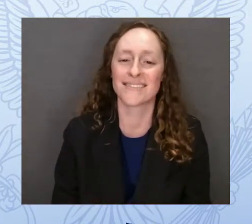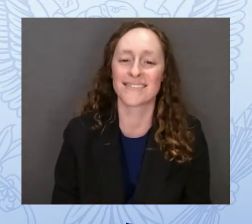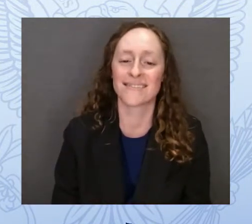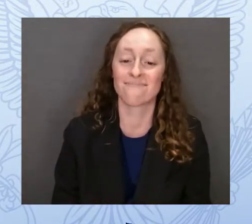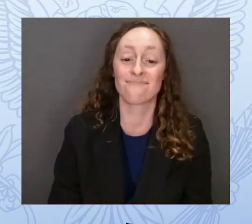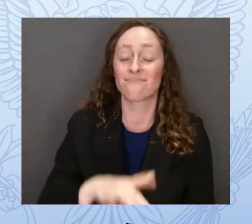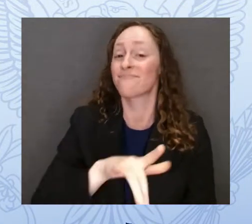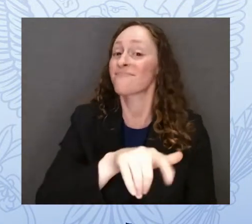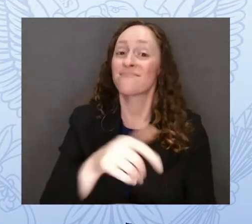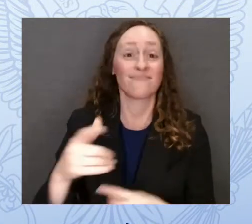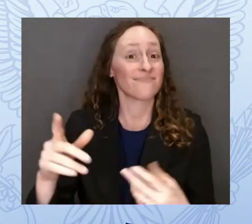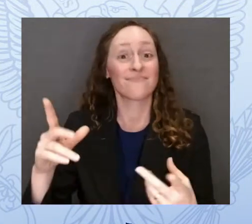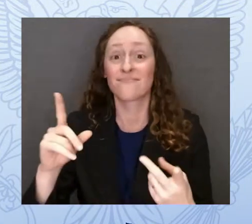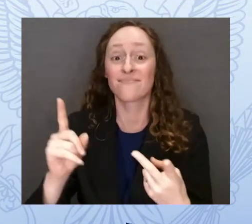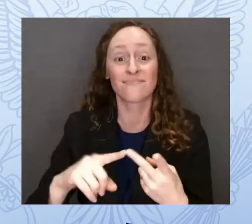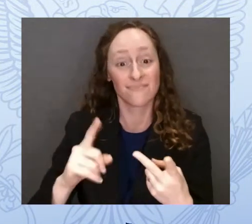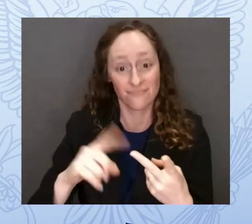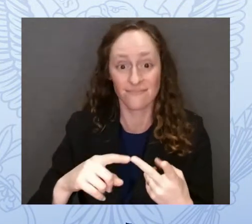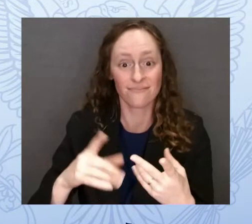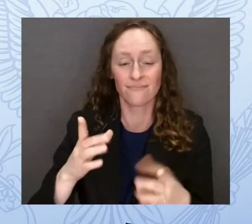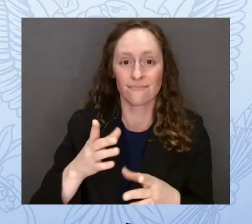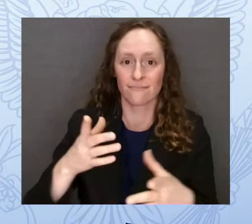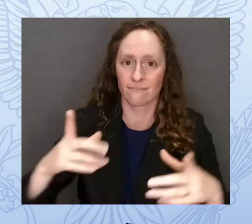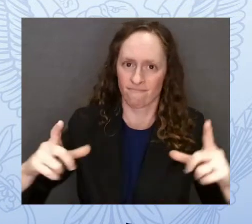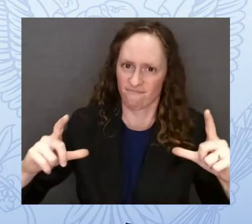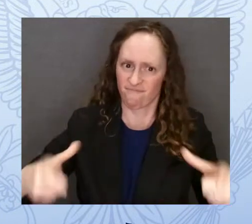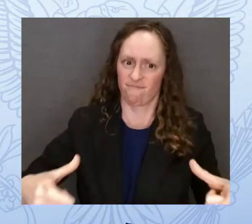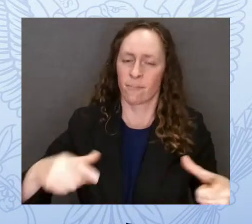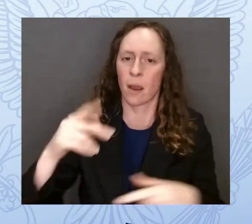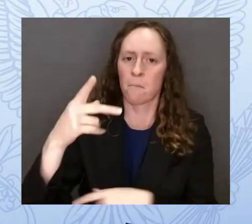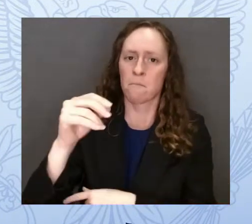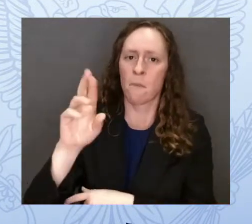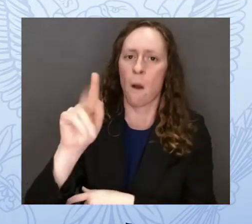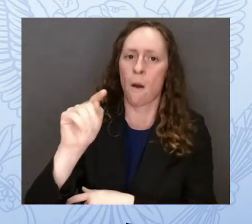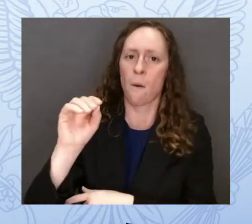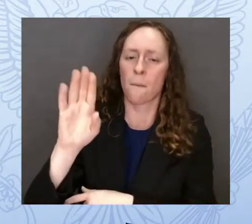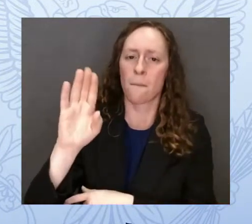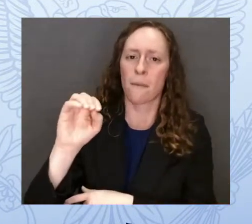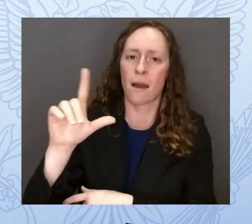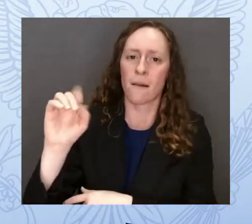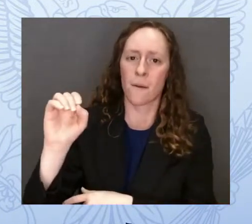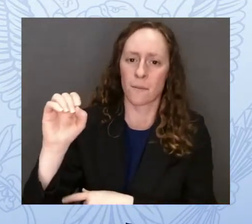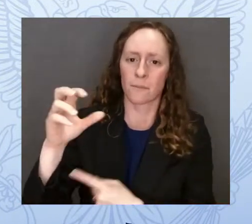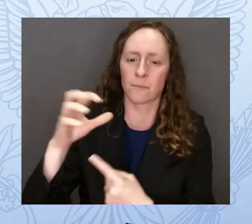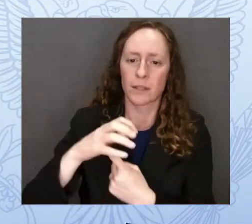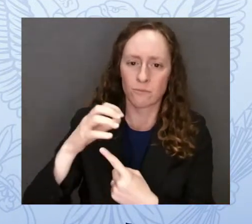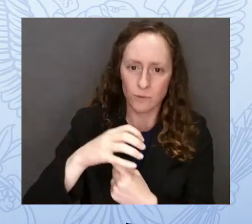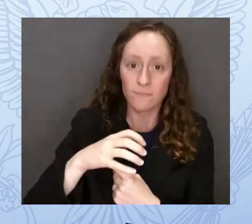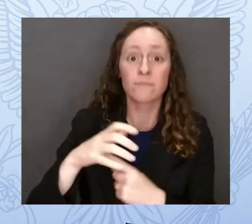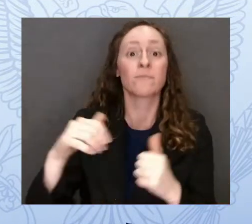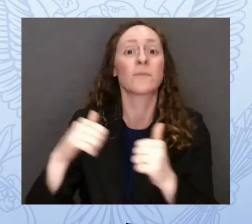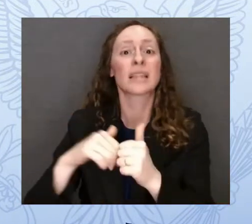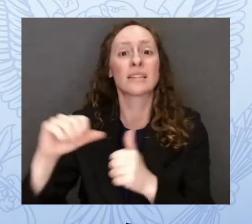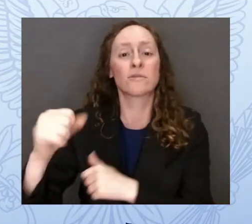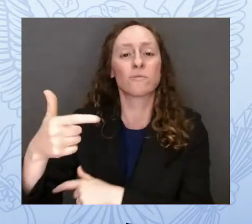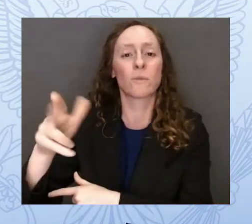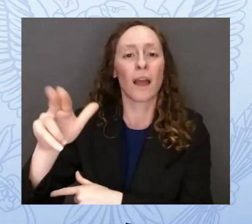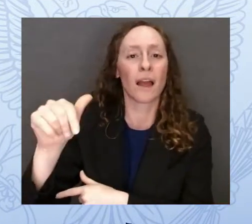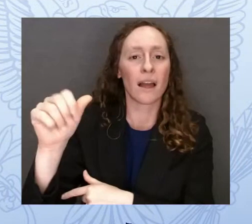and it contains summer squash, sun dried tomatoes. We have leeks and it's just filled with herbs.